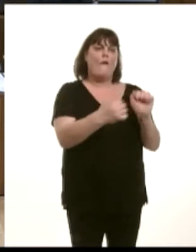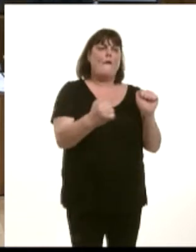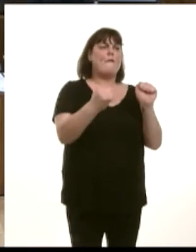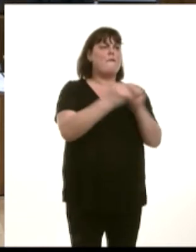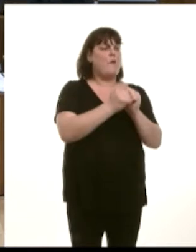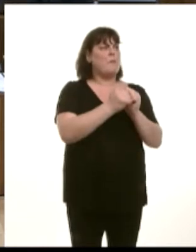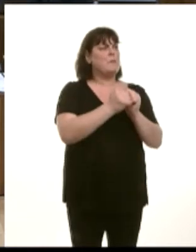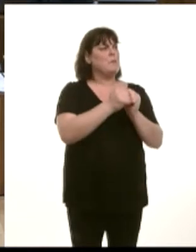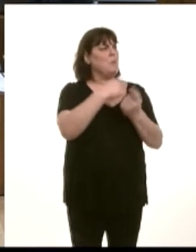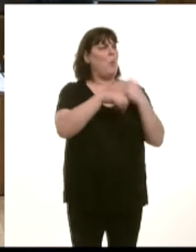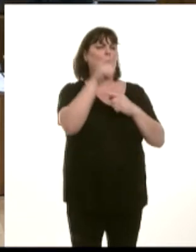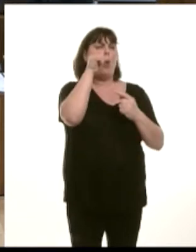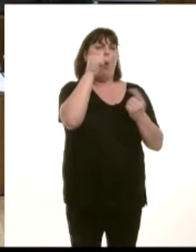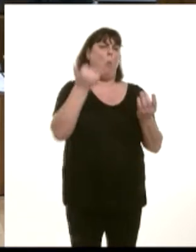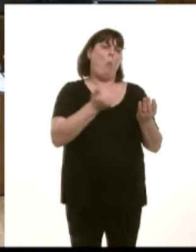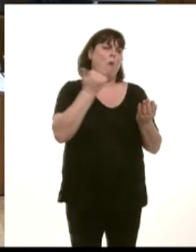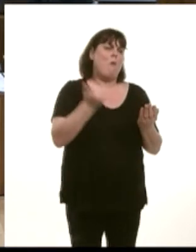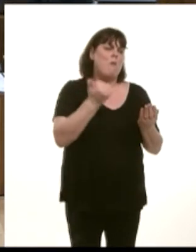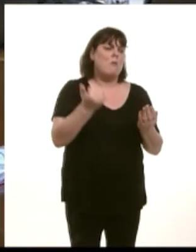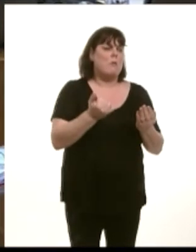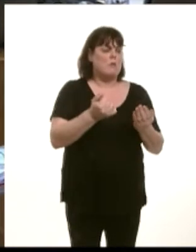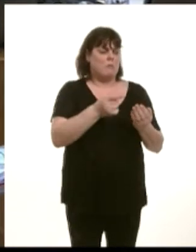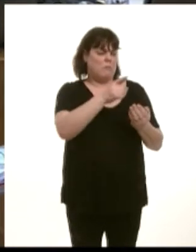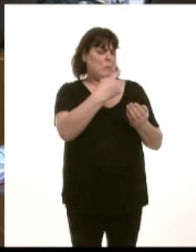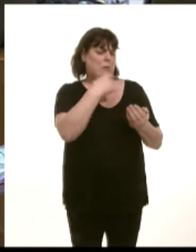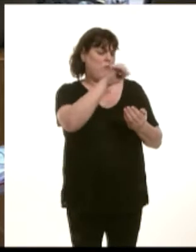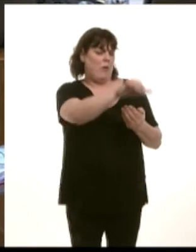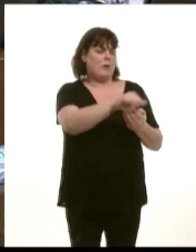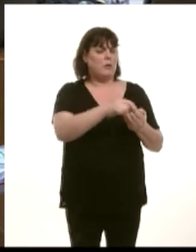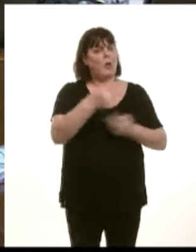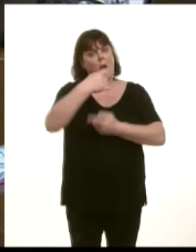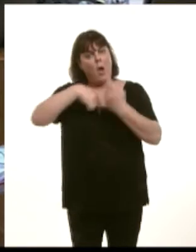would already know, but the Member asked what the Government is proposing to do in response.